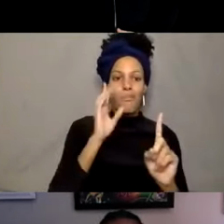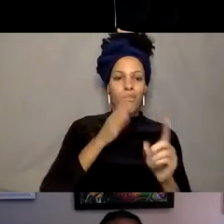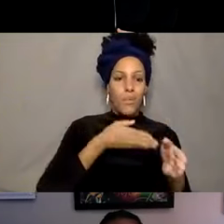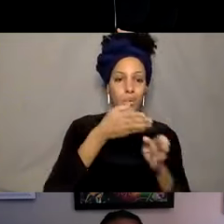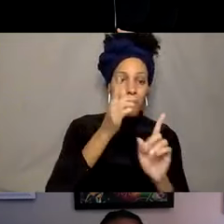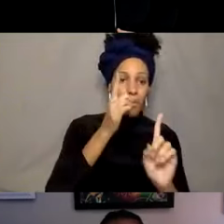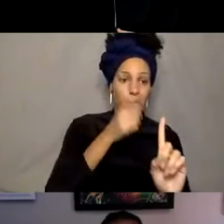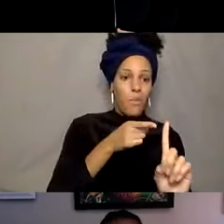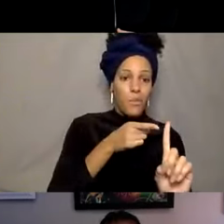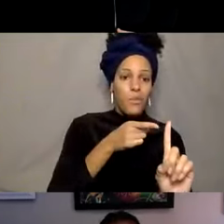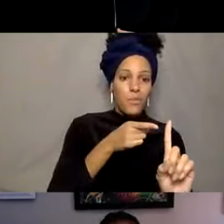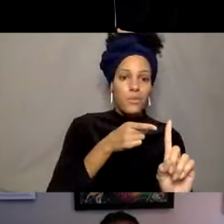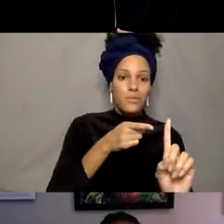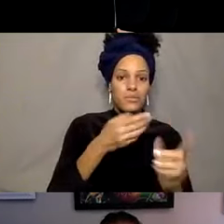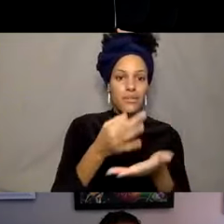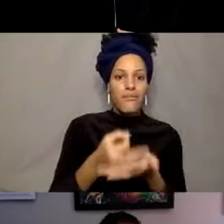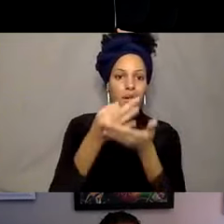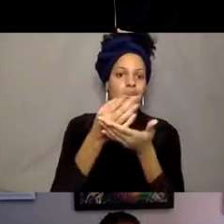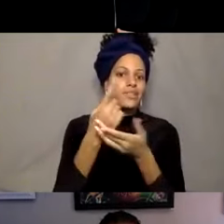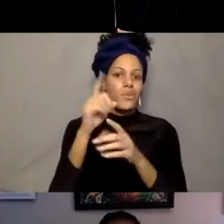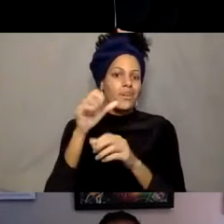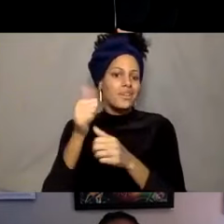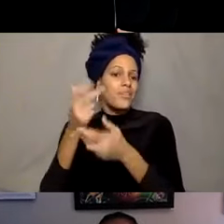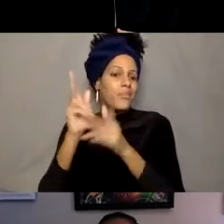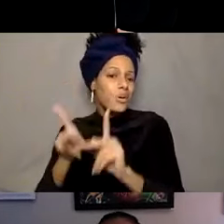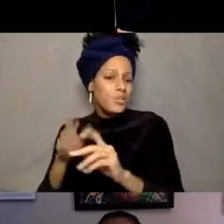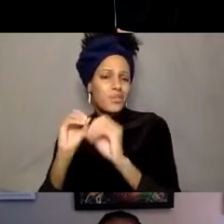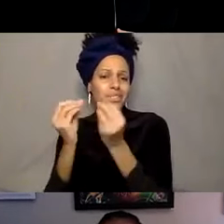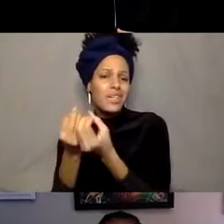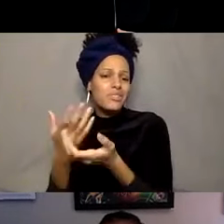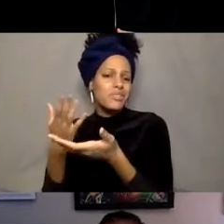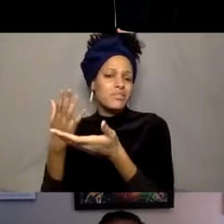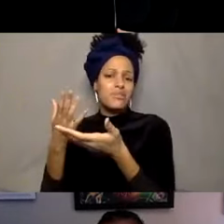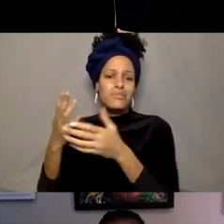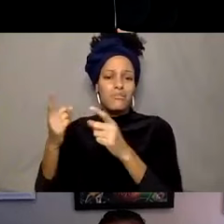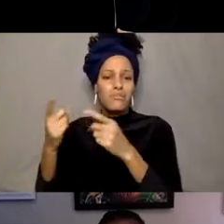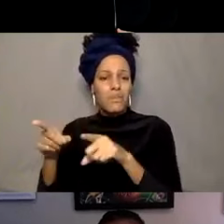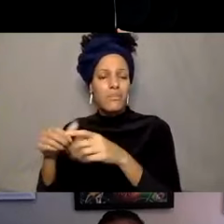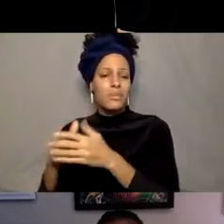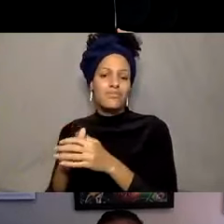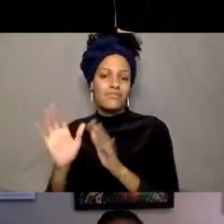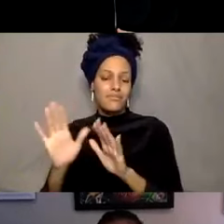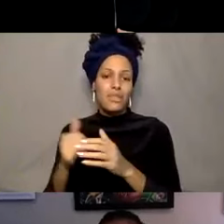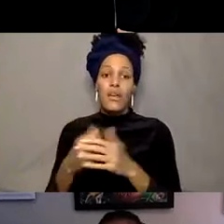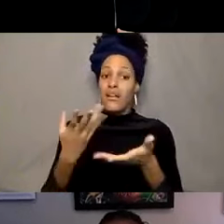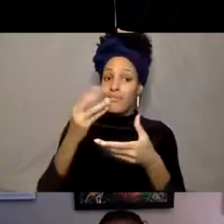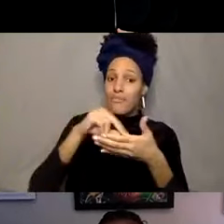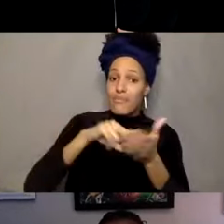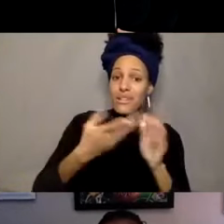An extra note on the schools or number four. This does include school support organizations,